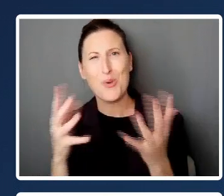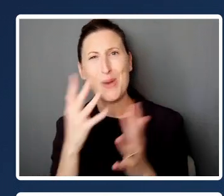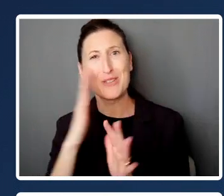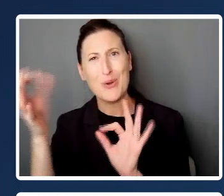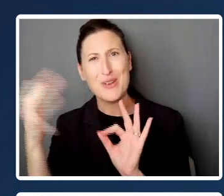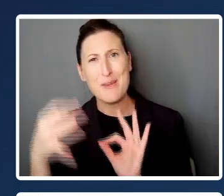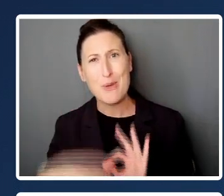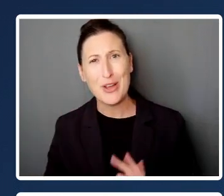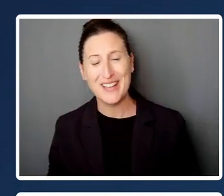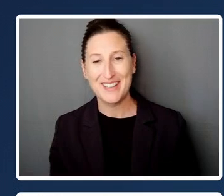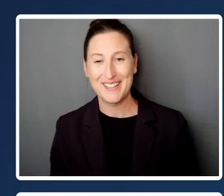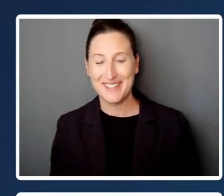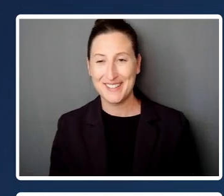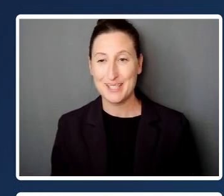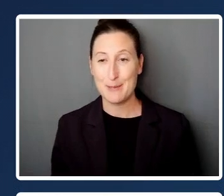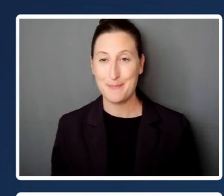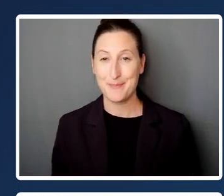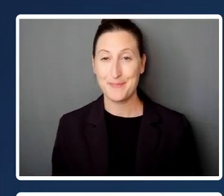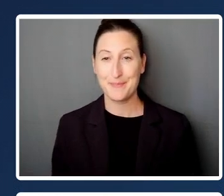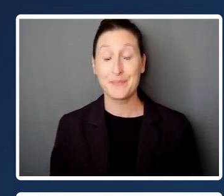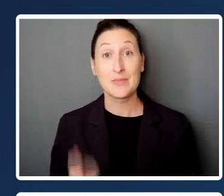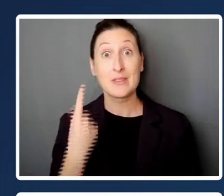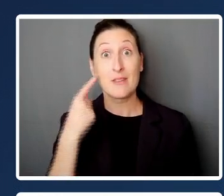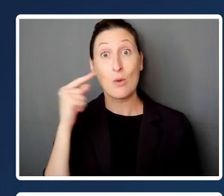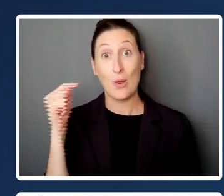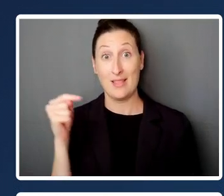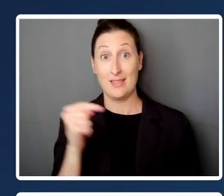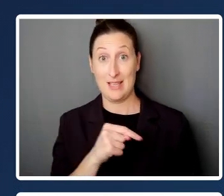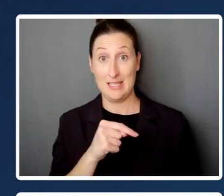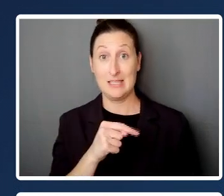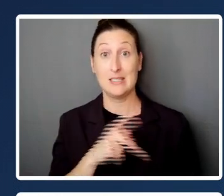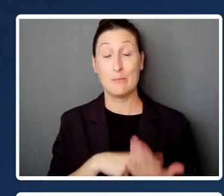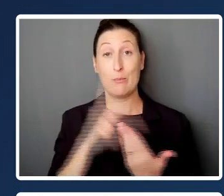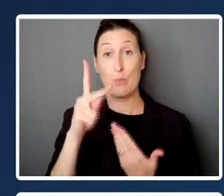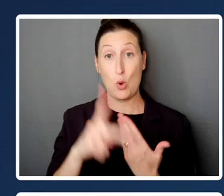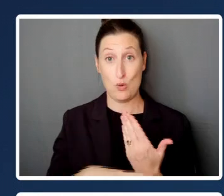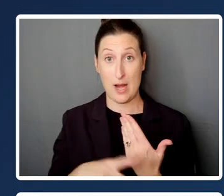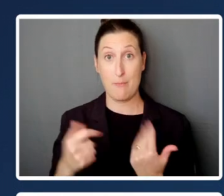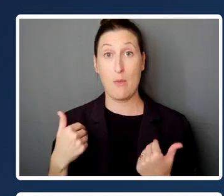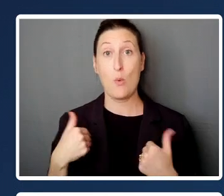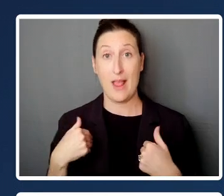So, for this program, for the Youth Stamp Collective, we had -- it was really two